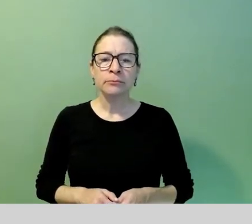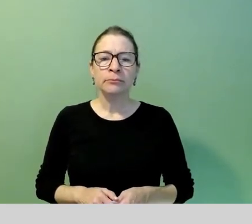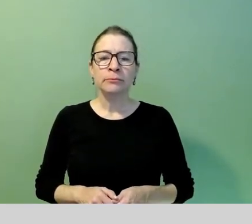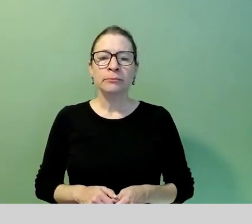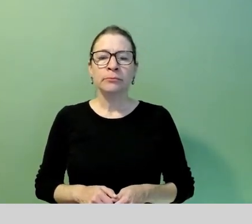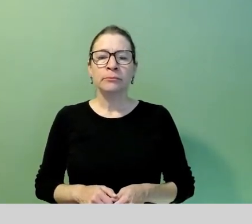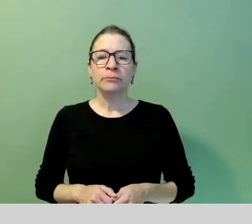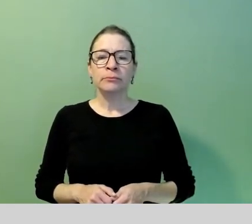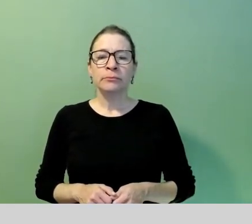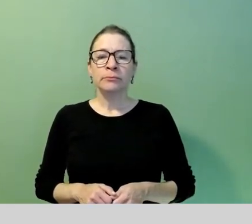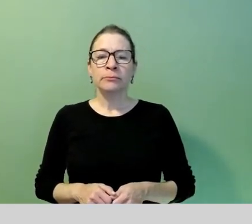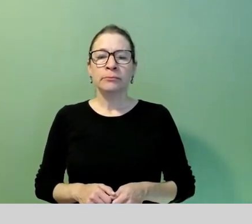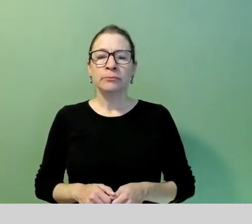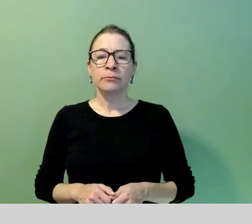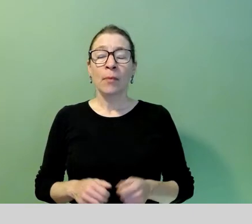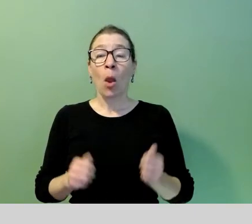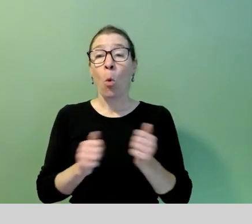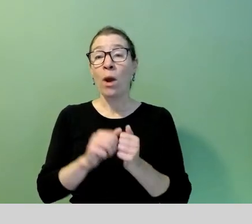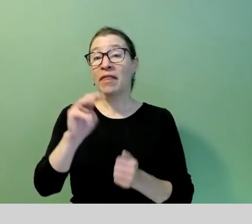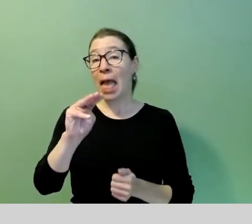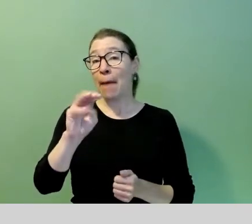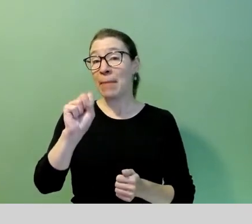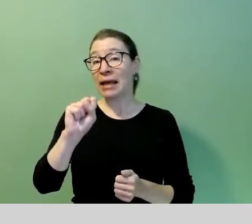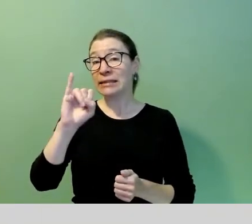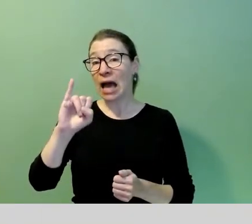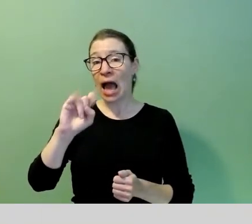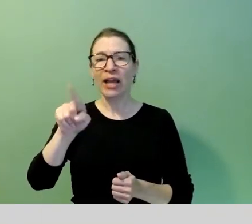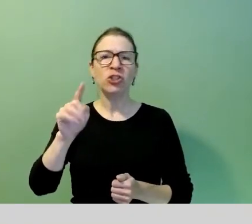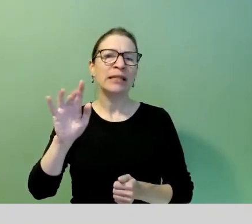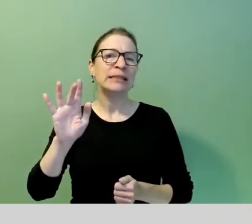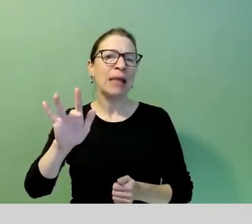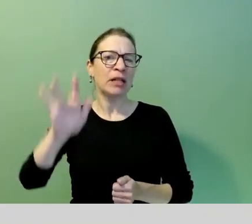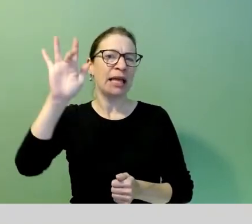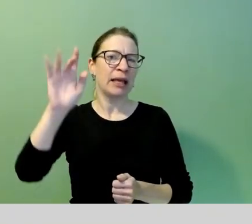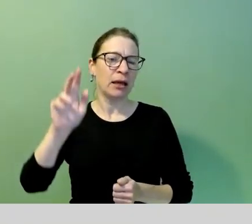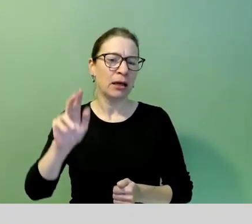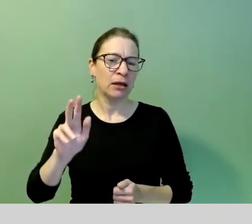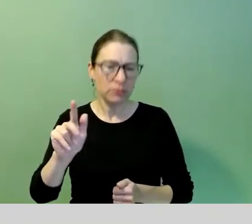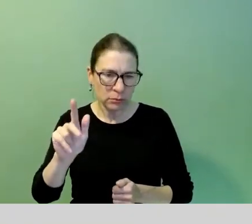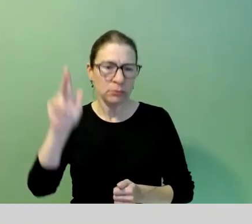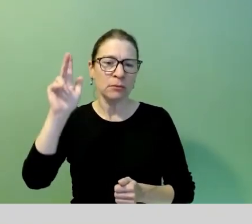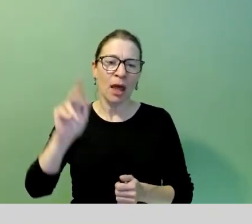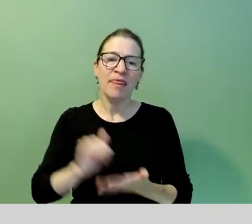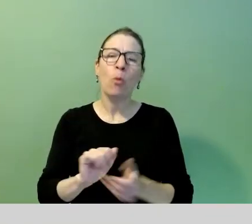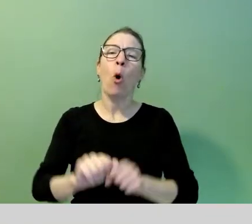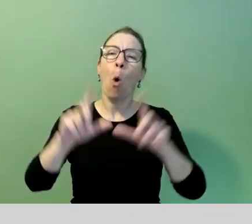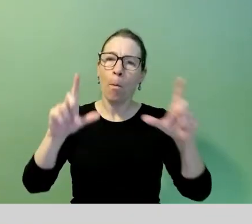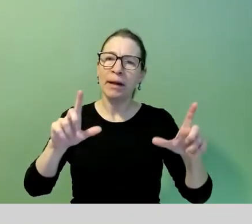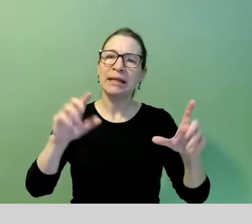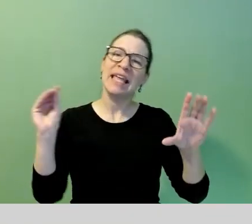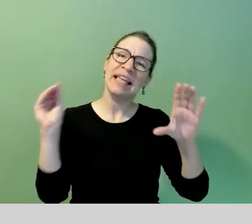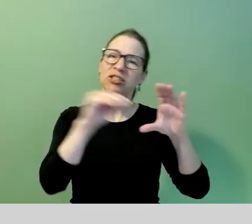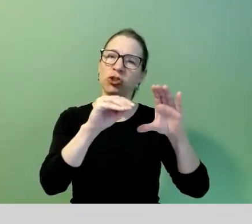In windows with an MSI, all you have to do is double click. This will open an install wizard. Click through until you're done.